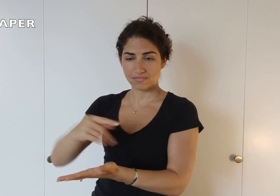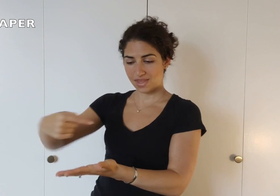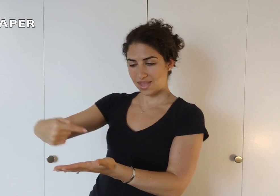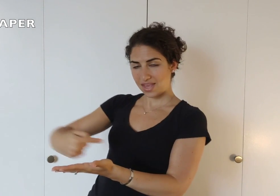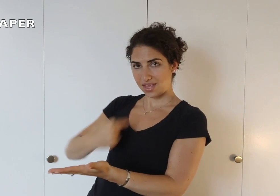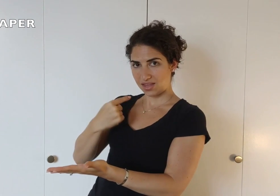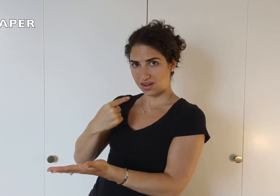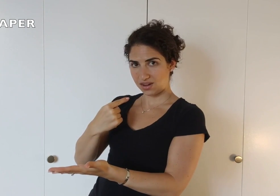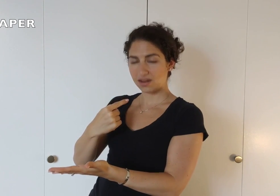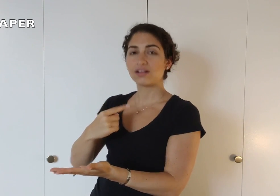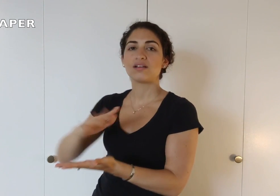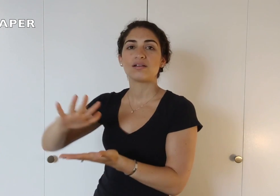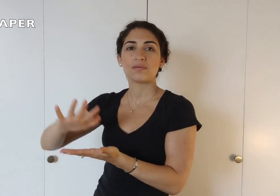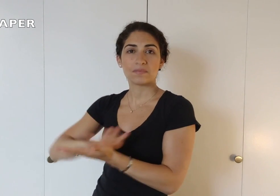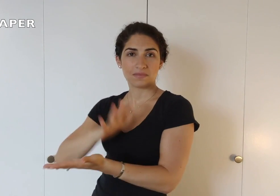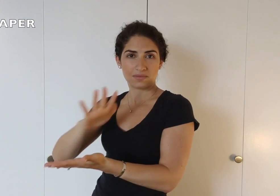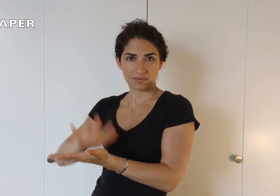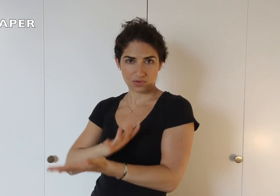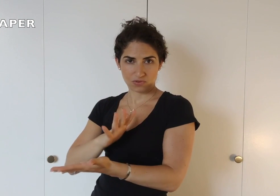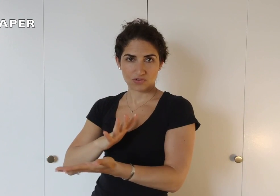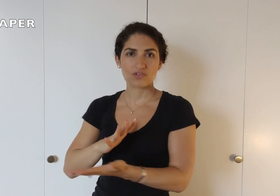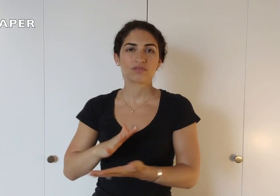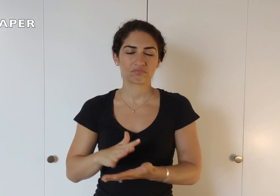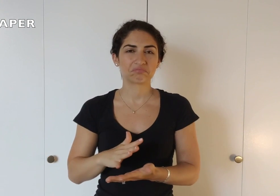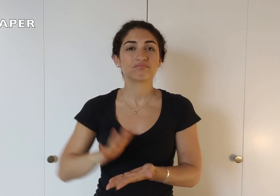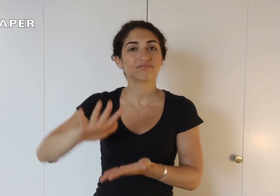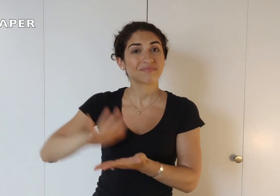The hand comes inward: PAPER.